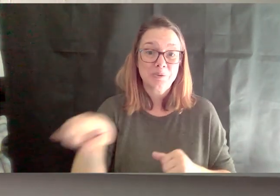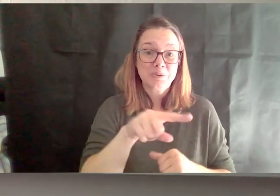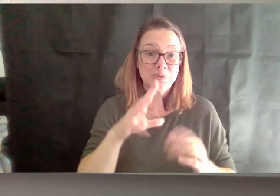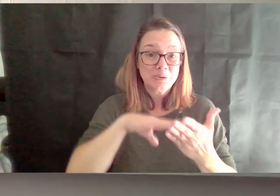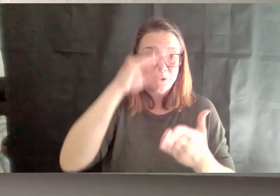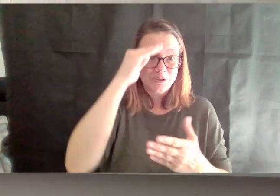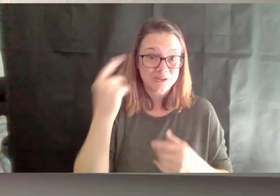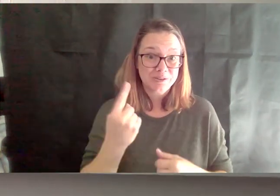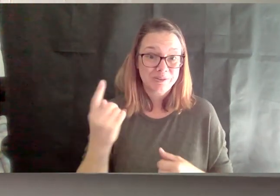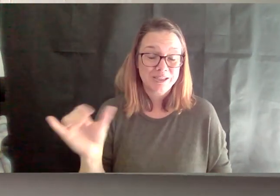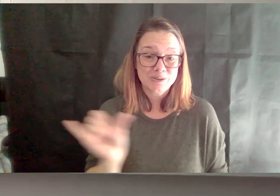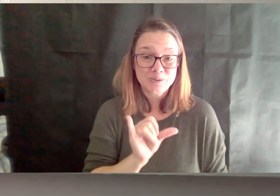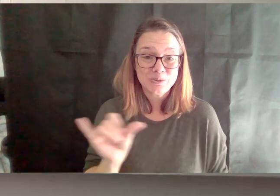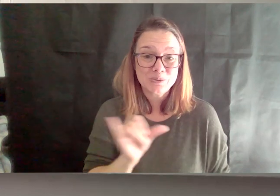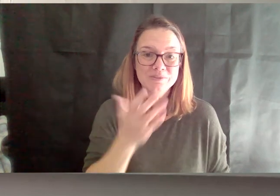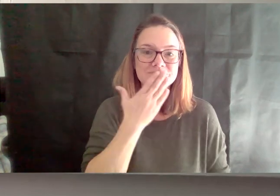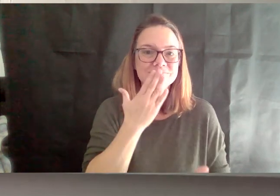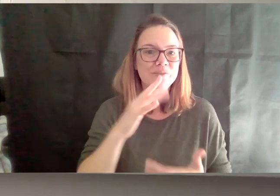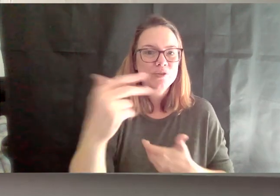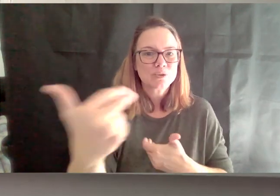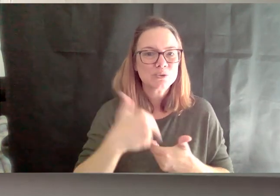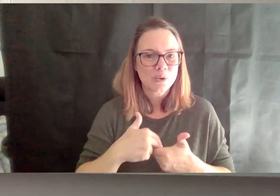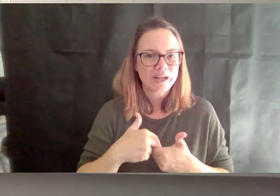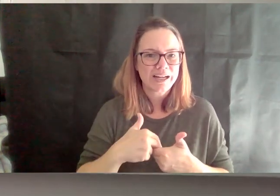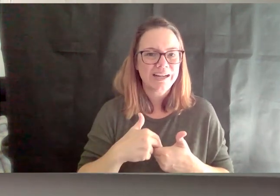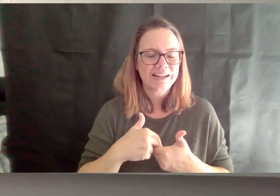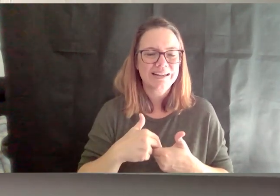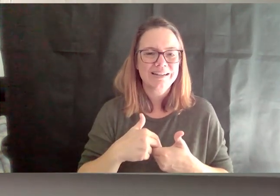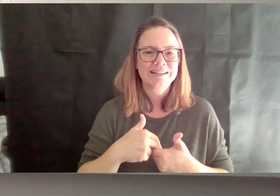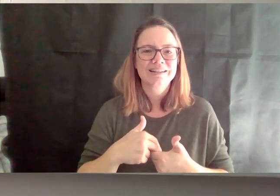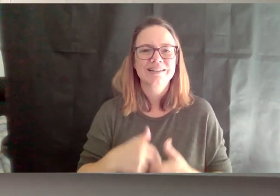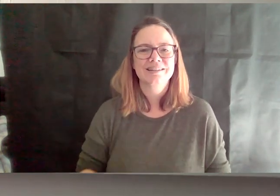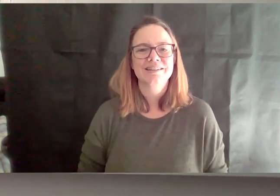Thank you all for joining us today for another episode of Well-Being Live,